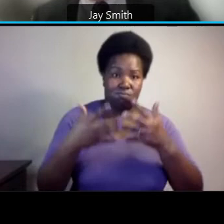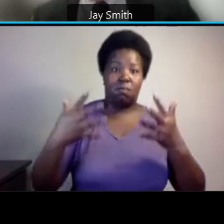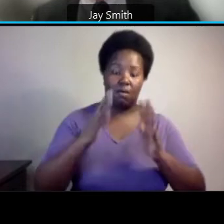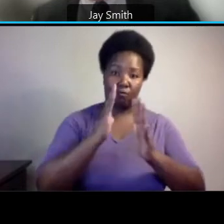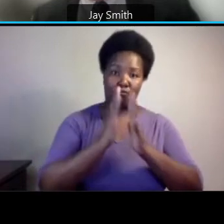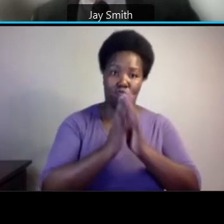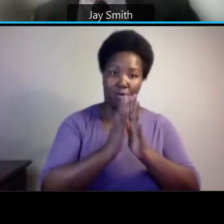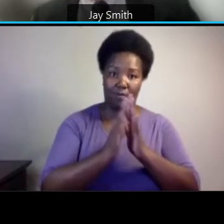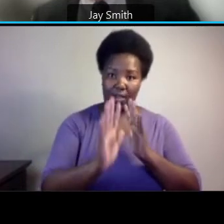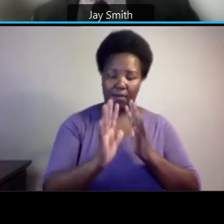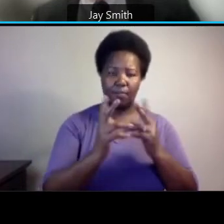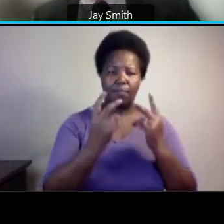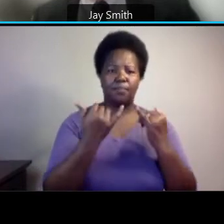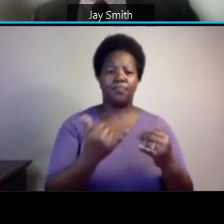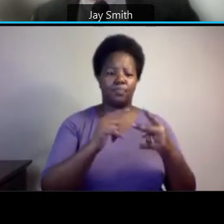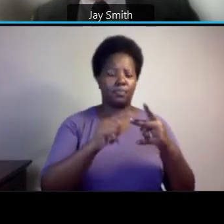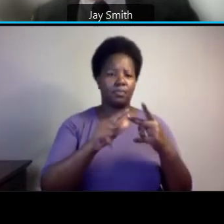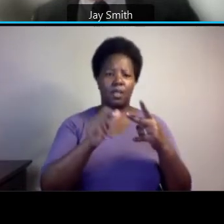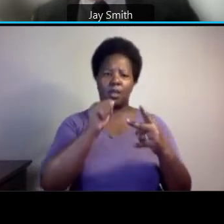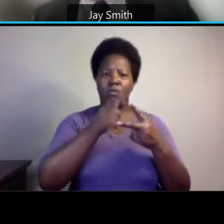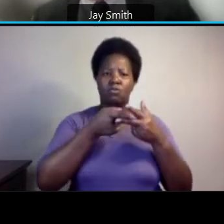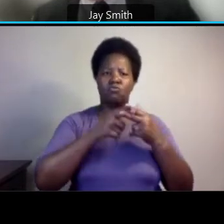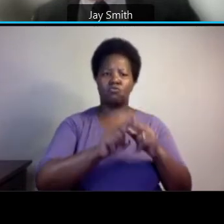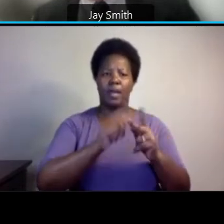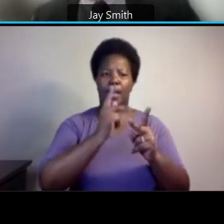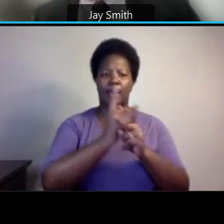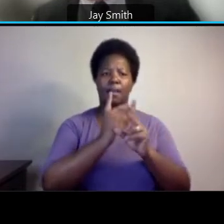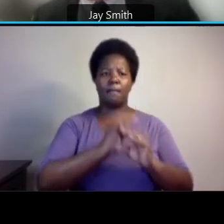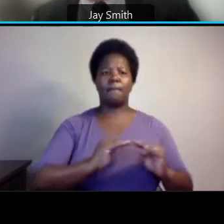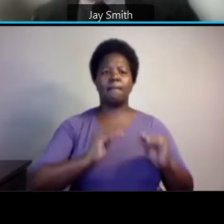you know we're not trying to keep increase the capacity to get traffic through the intersection